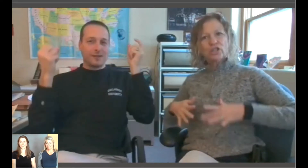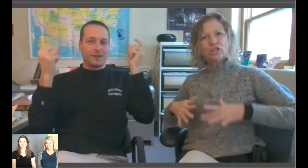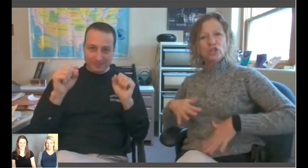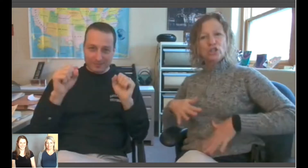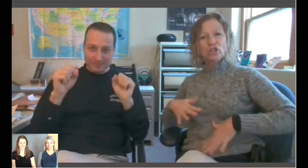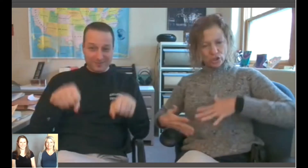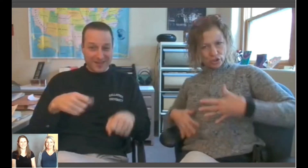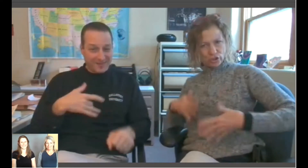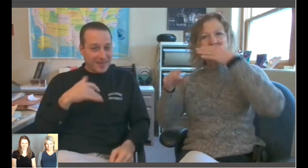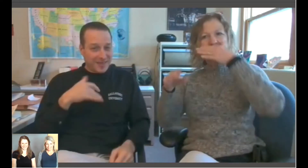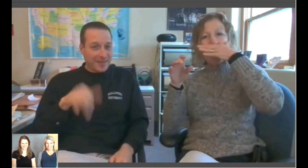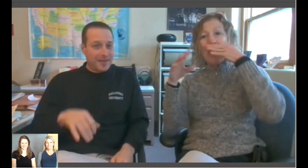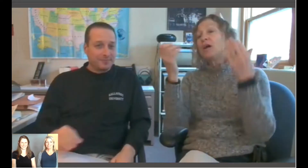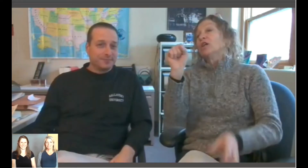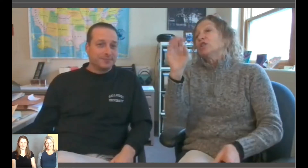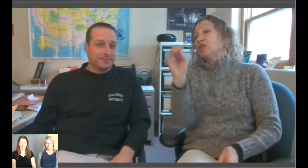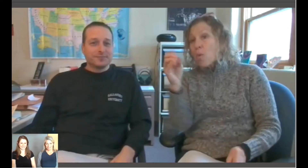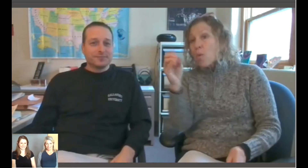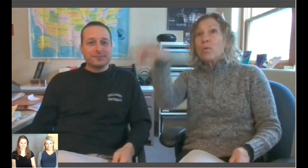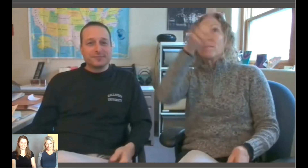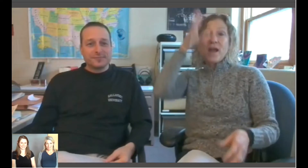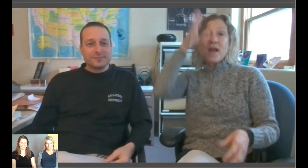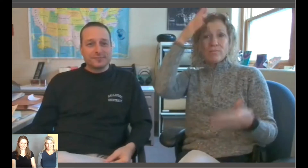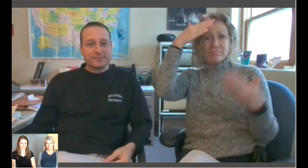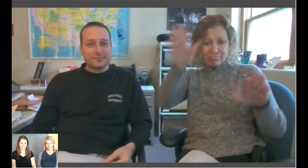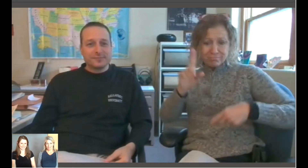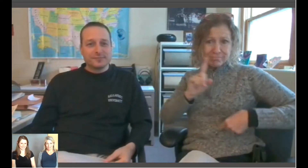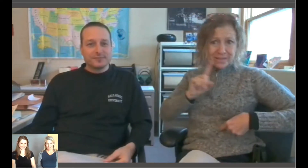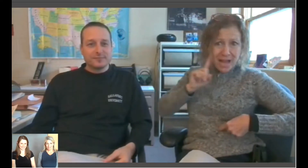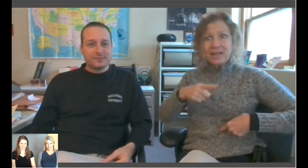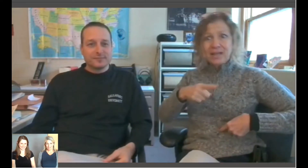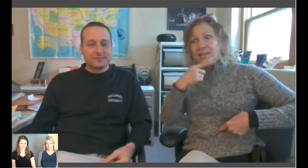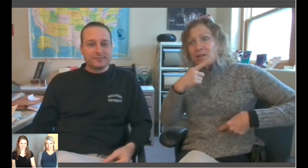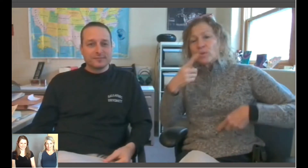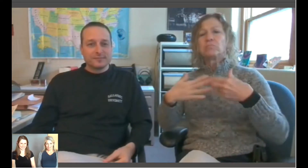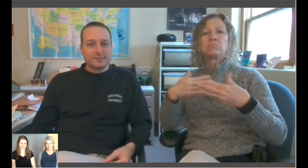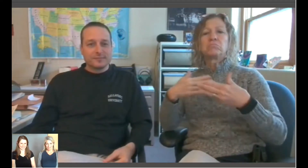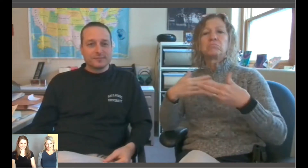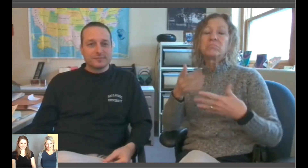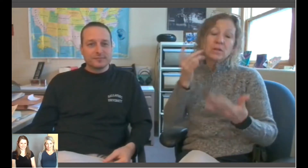So even if a parent doesn't know whether their child is hearing or deaf, they can still speak with them and touch their stomach.